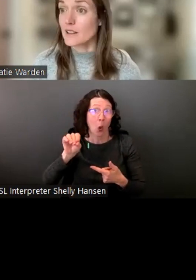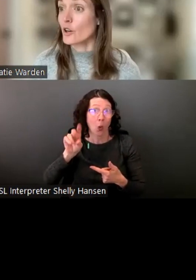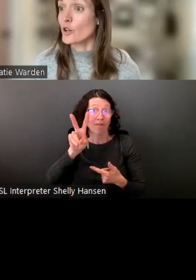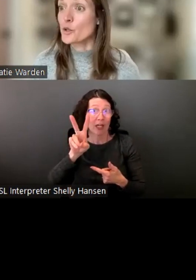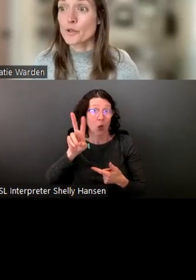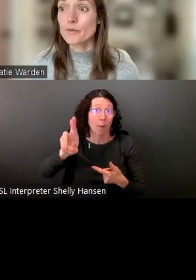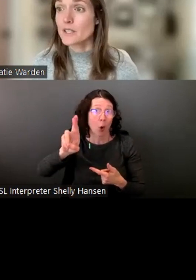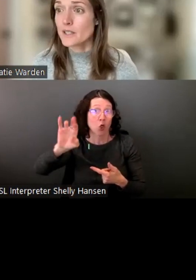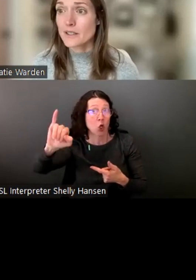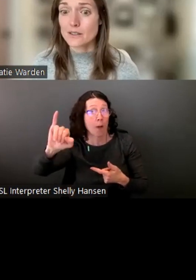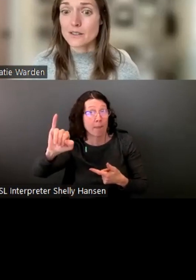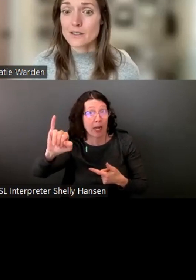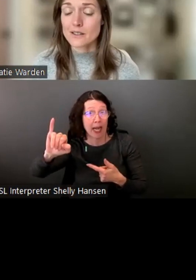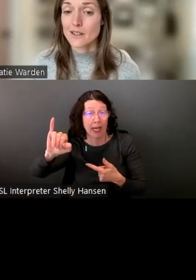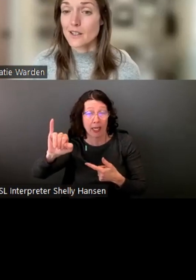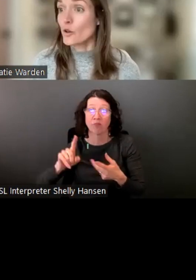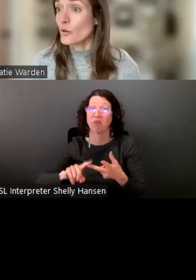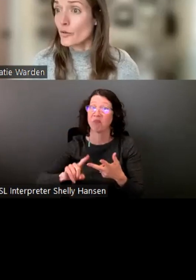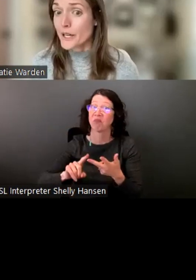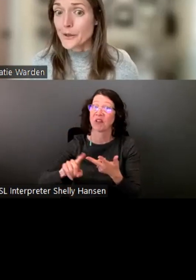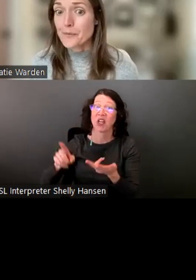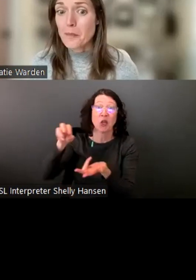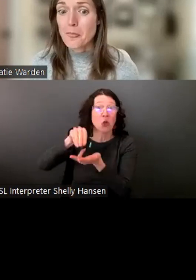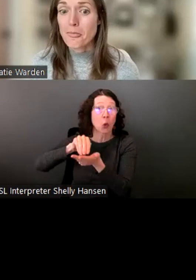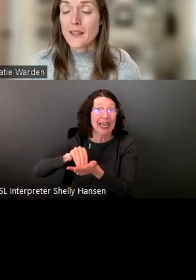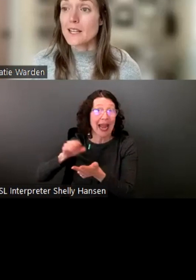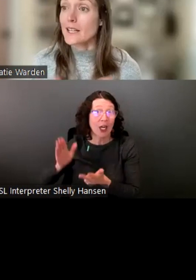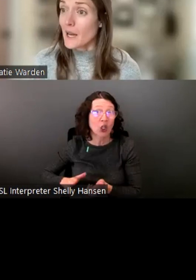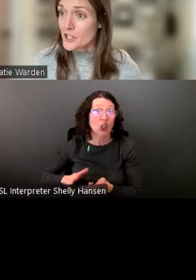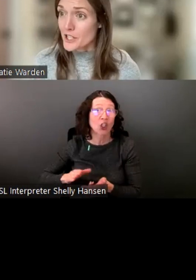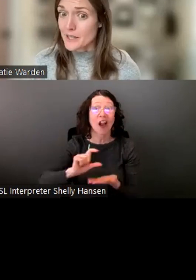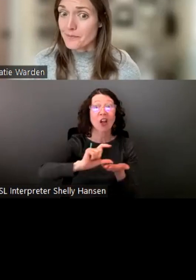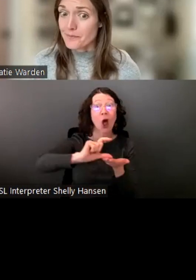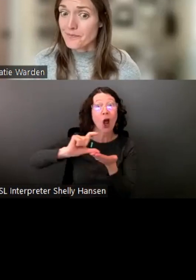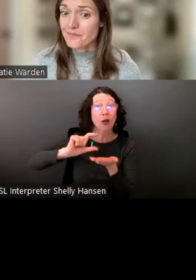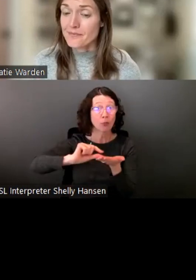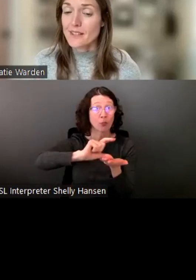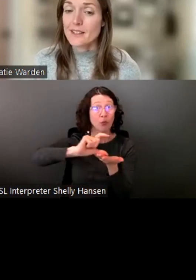large print materials or braille, captioning,